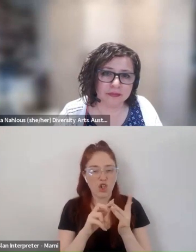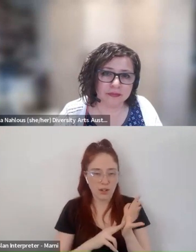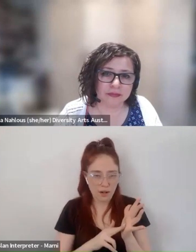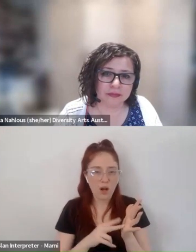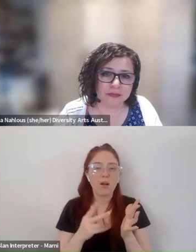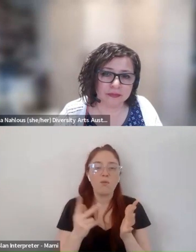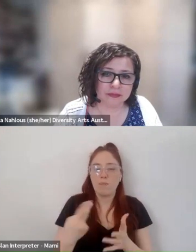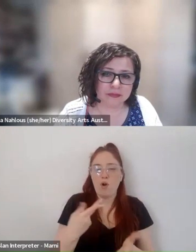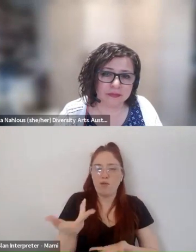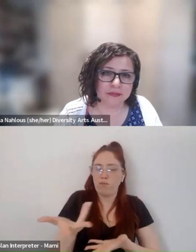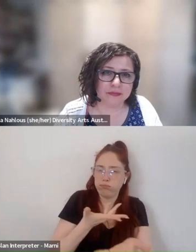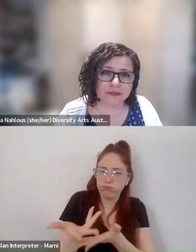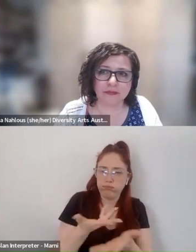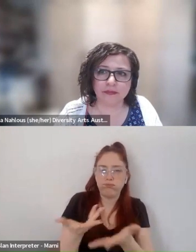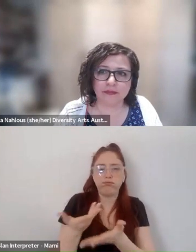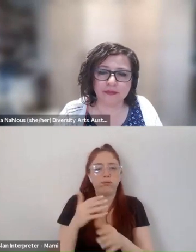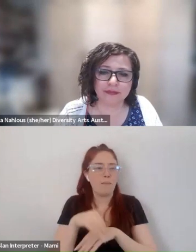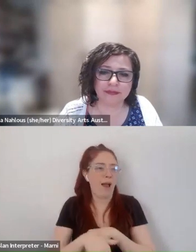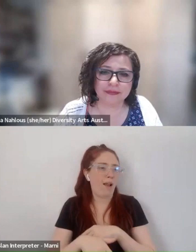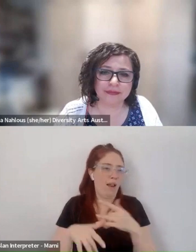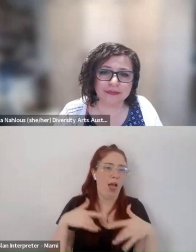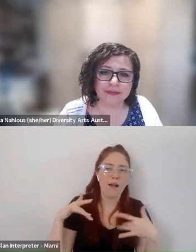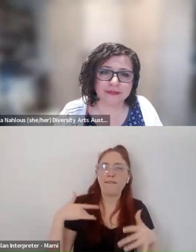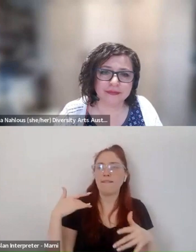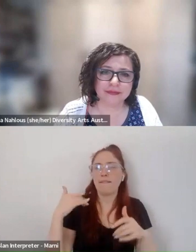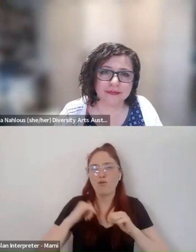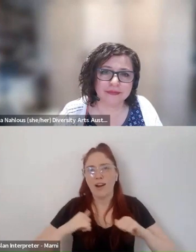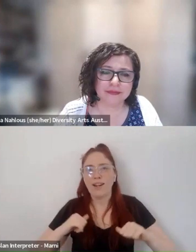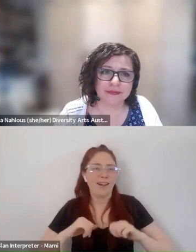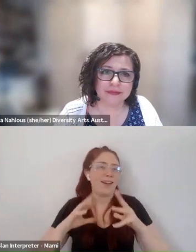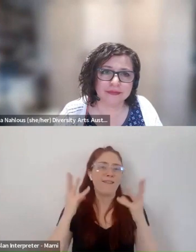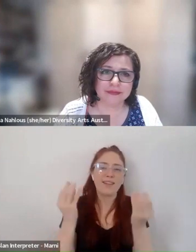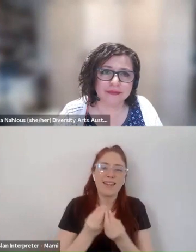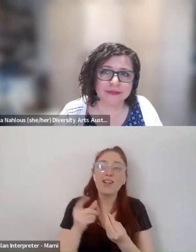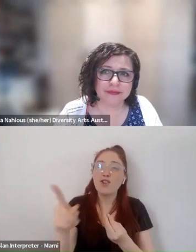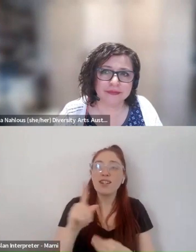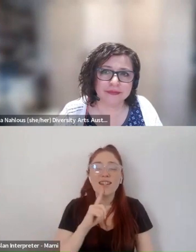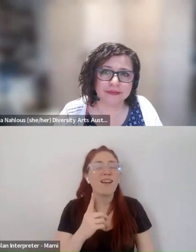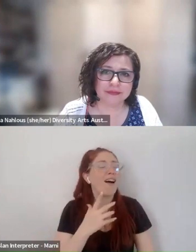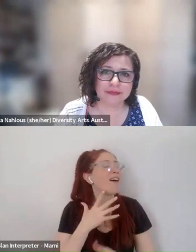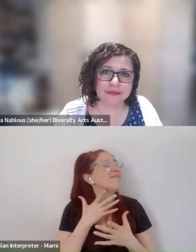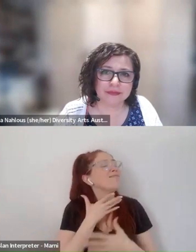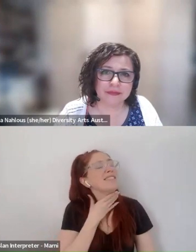training. And she said, I really have been wanting to be on a board. But I don't seem to know how to get on one. And I want